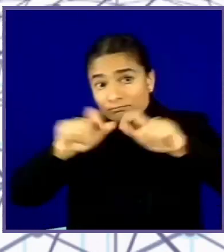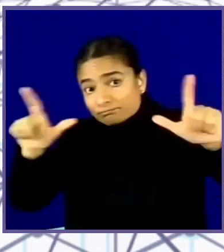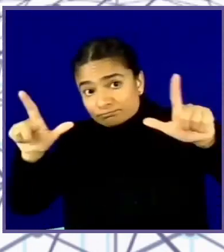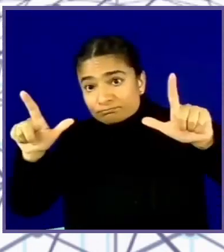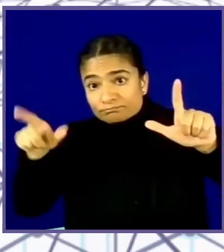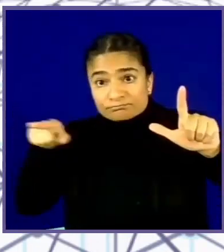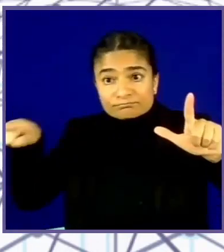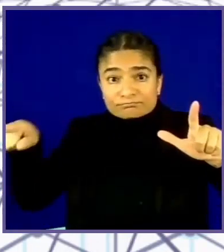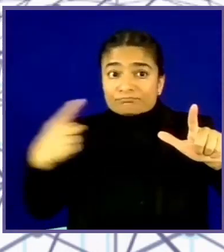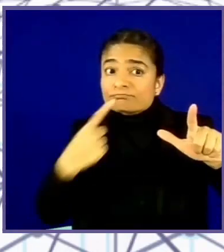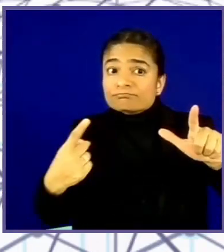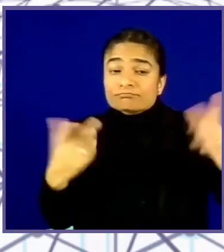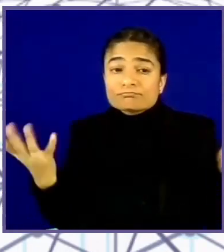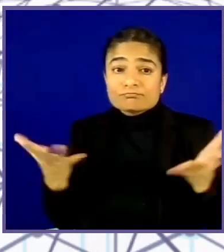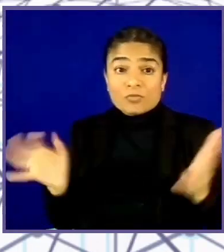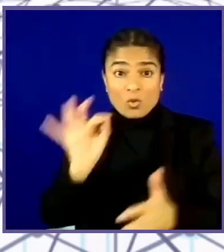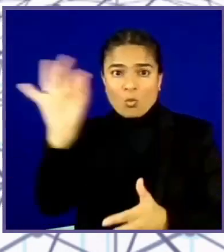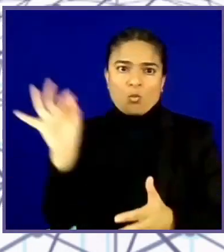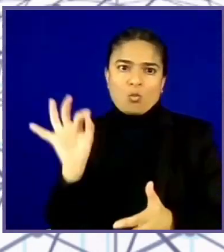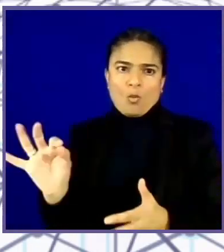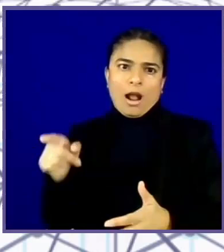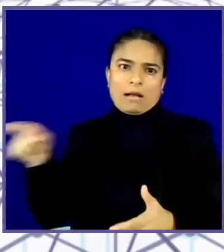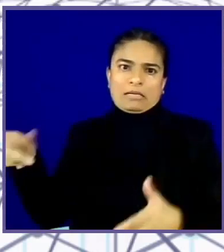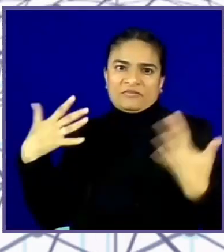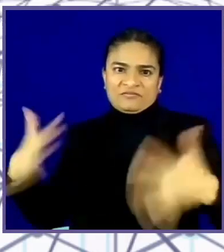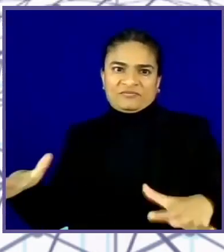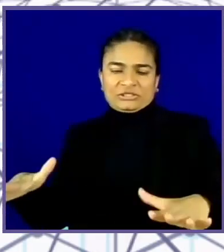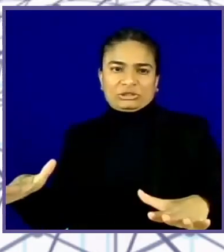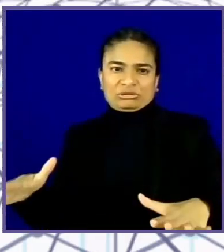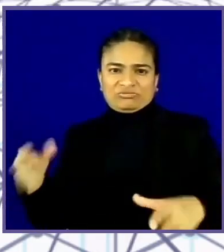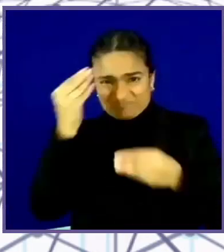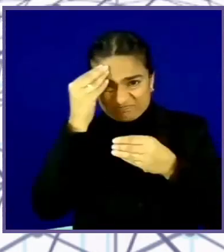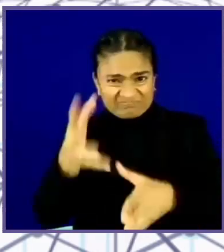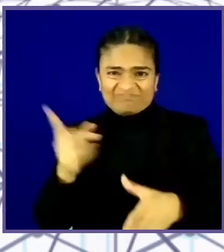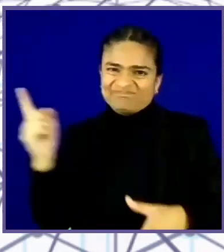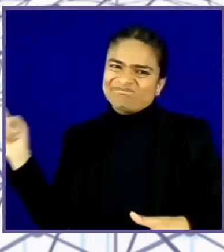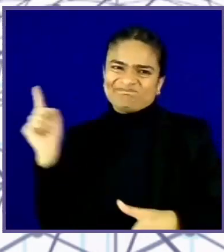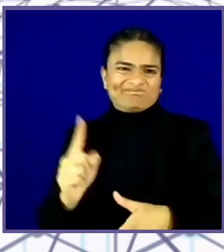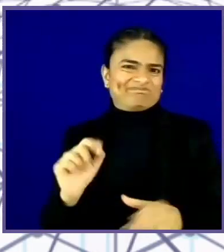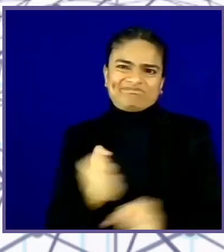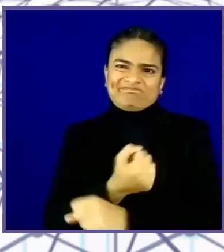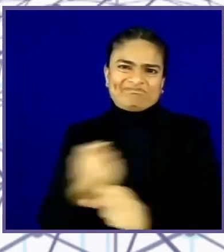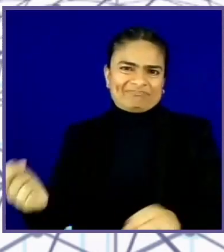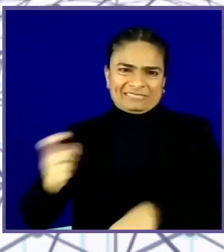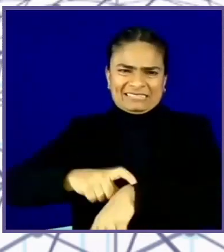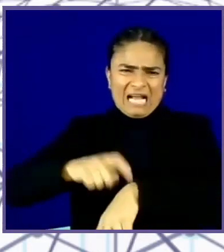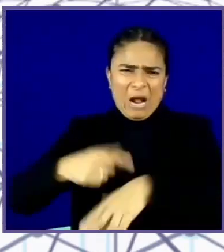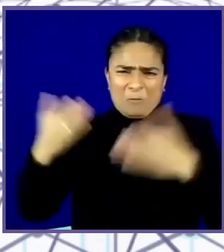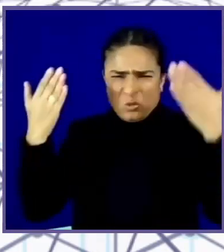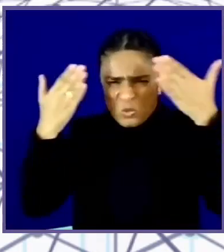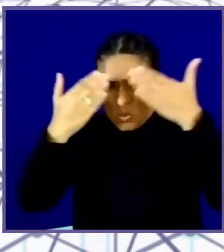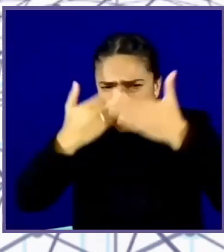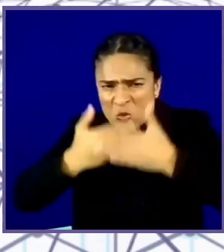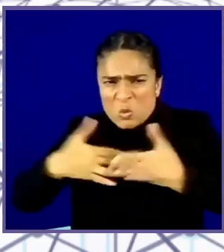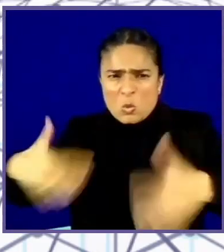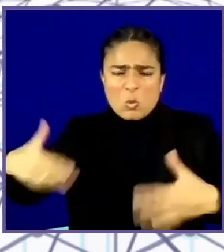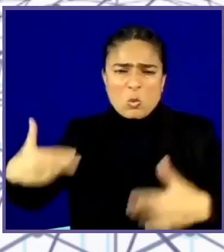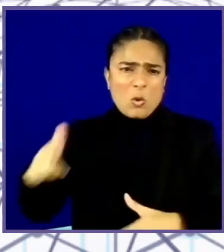But Pratis'family is a little bit ill, so hopefully we can go to Pratt's video. Thank you very much. Namaste.